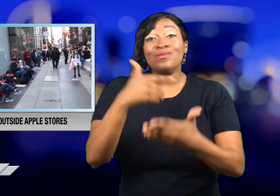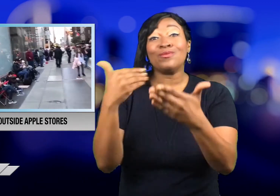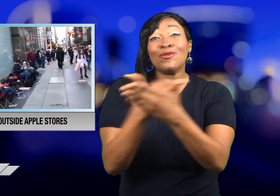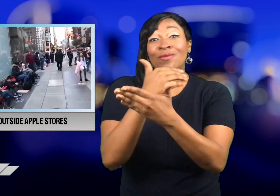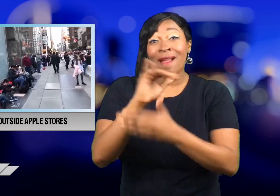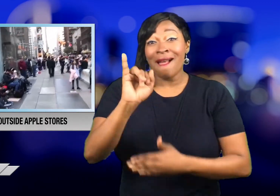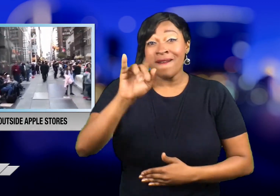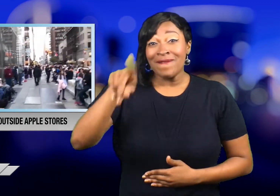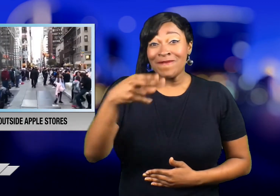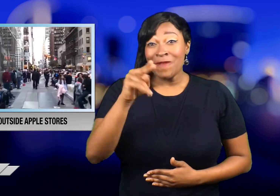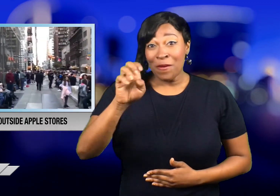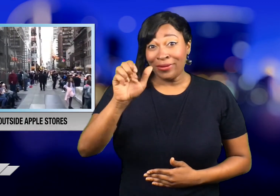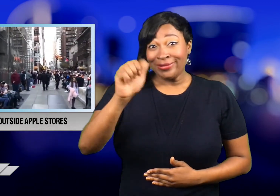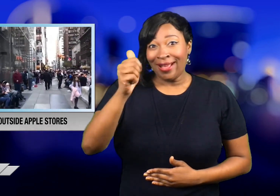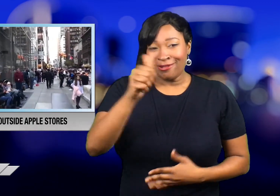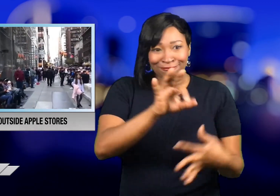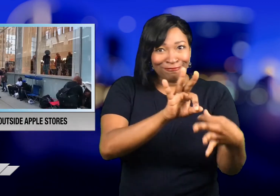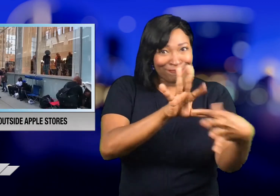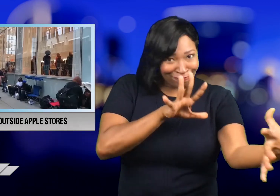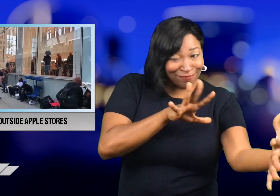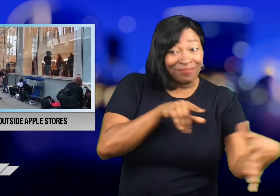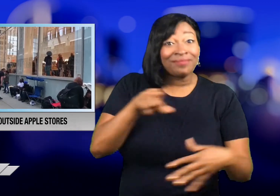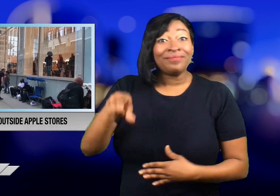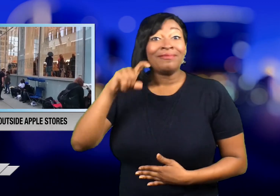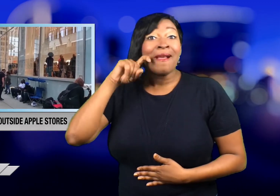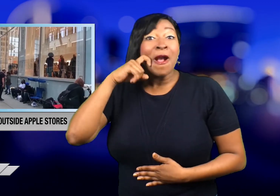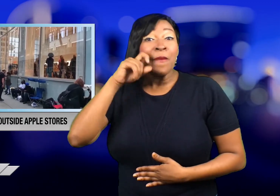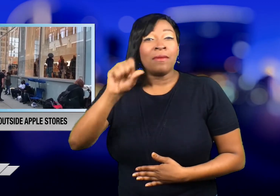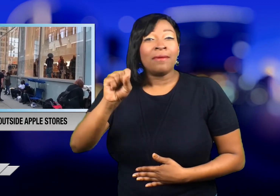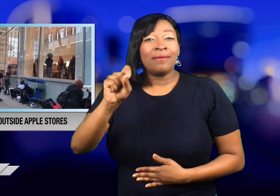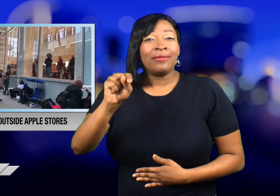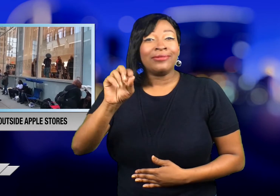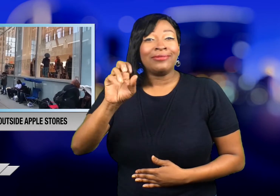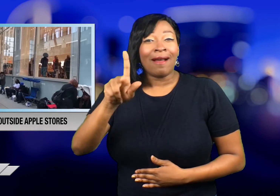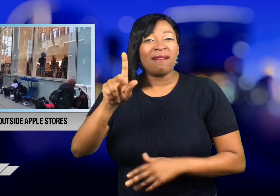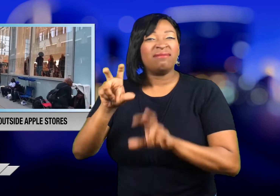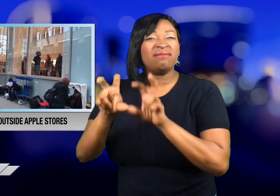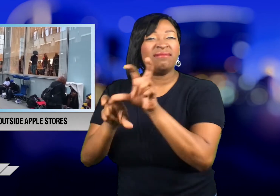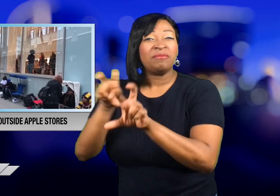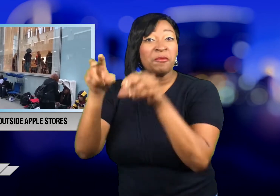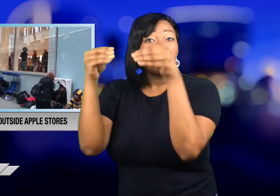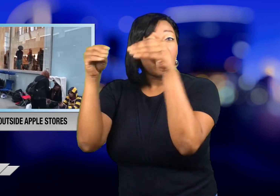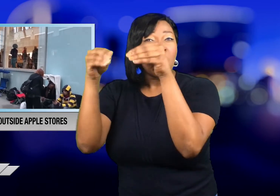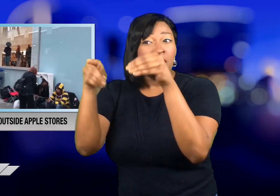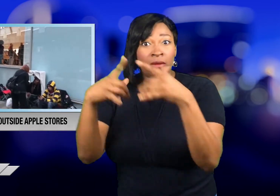The new iPhone 10 release came at the same time as Apple's stock